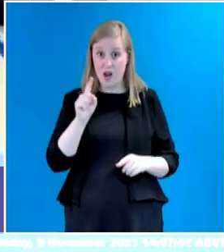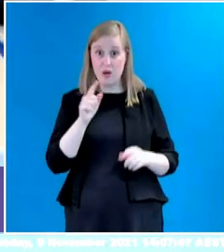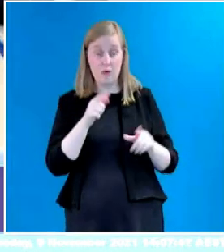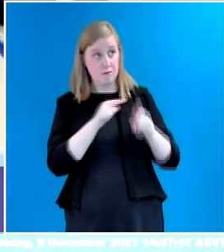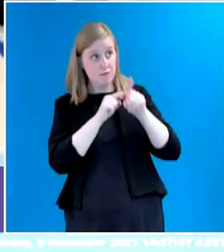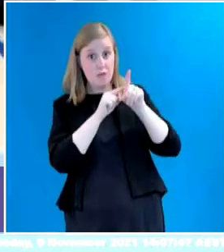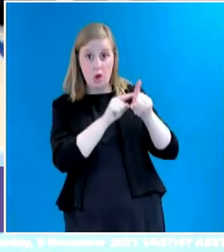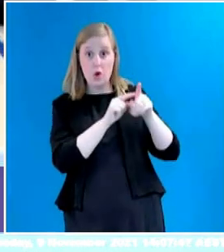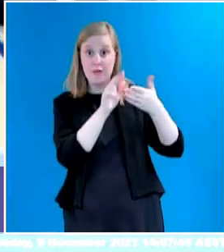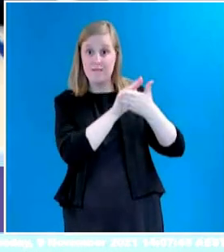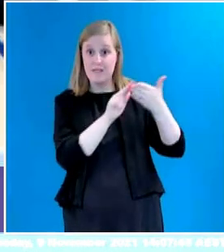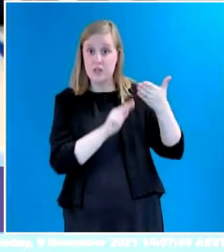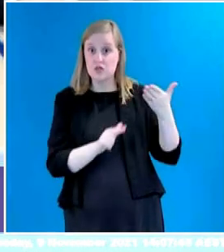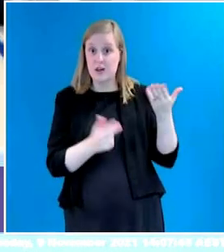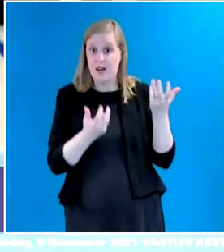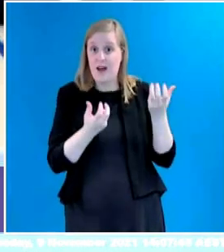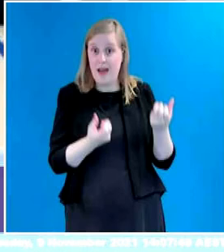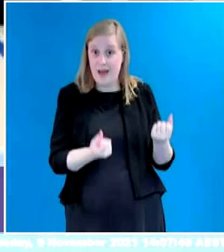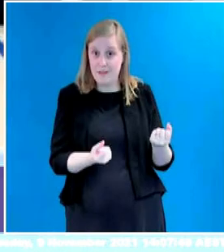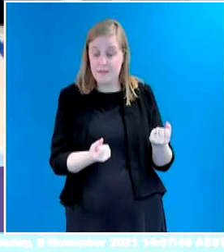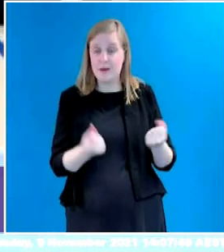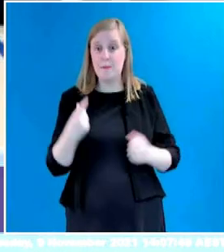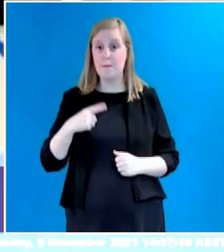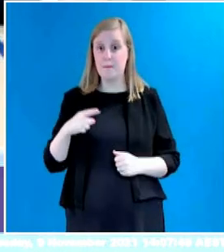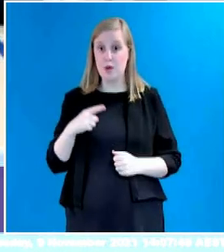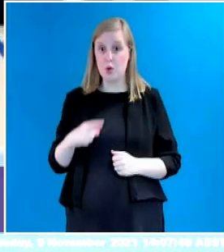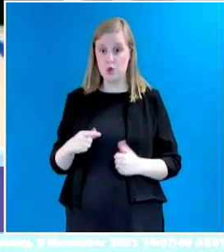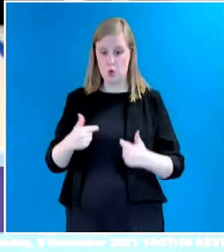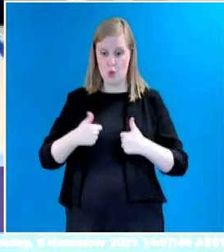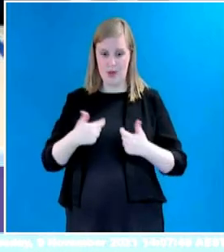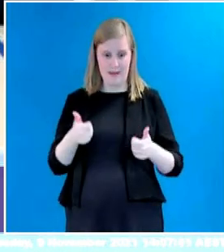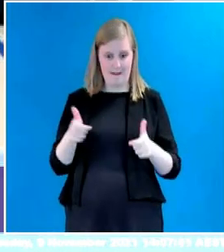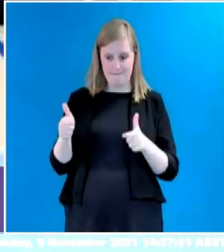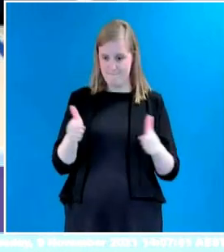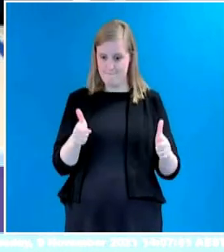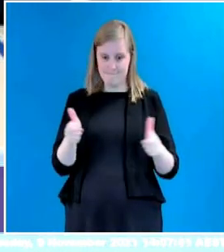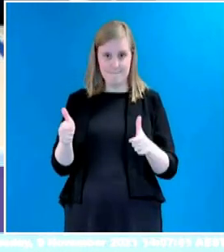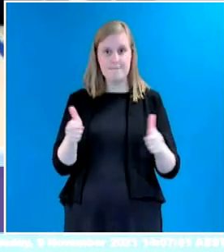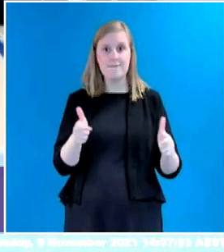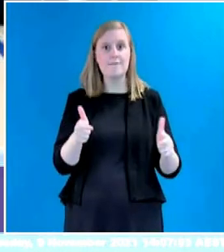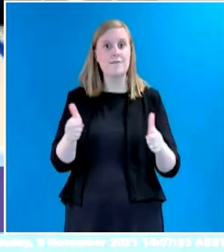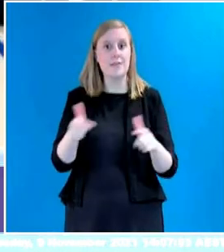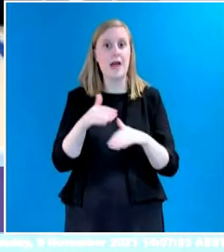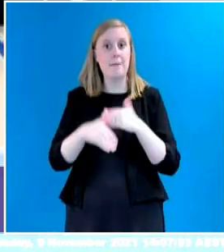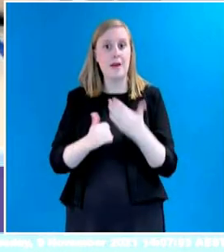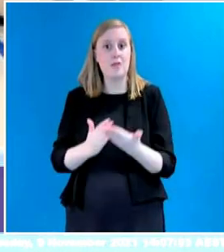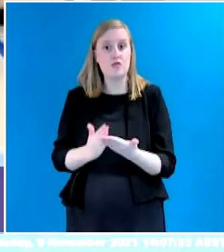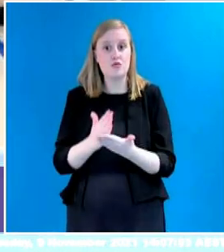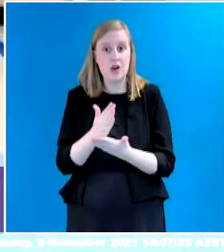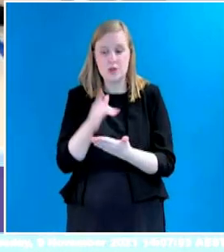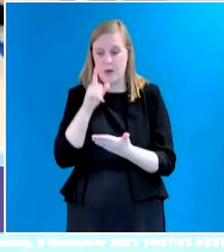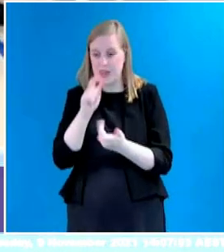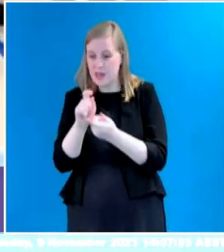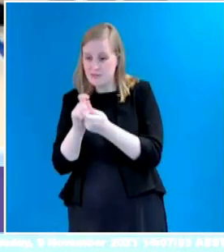have in place the mechanisms and systems to keep those rights under review and make adjustments as we go along.